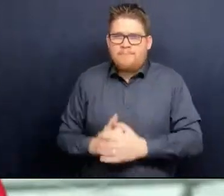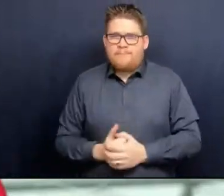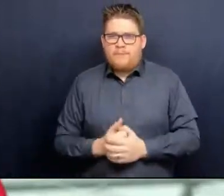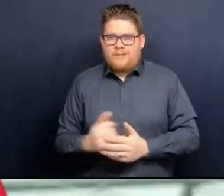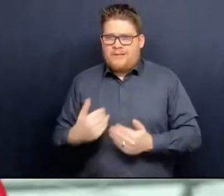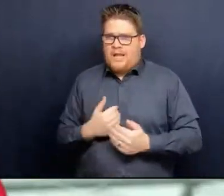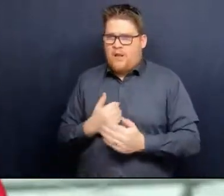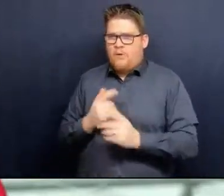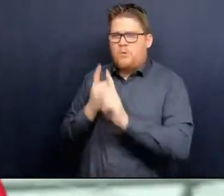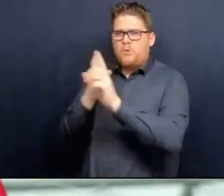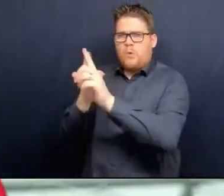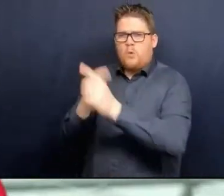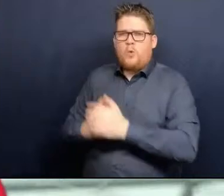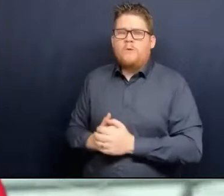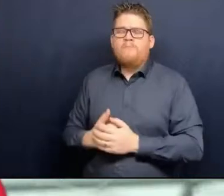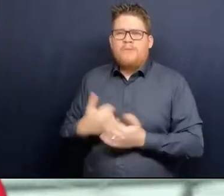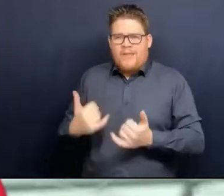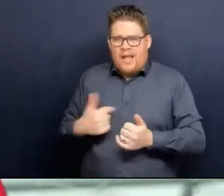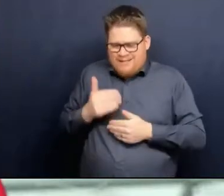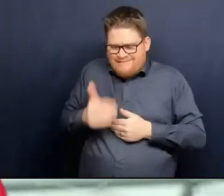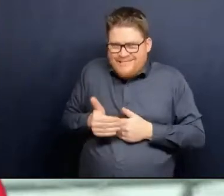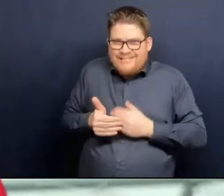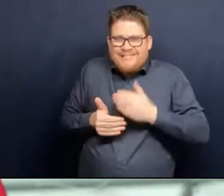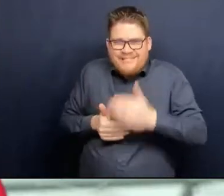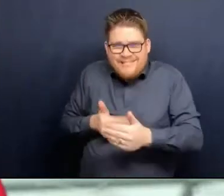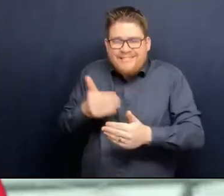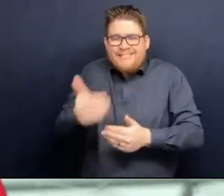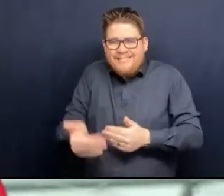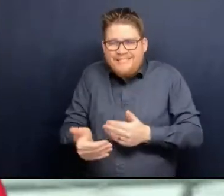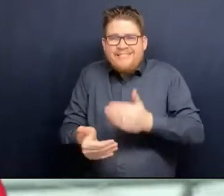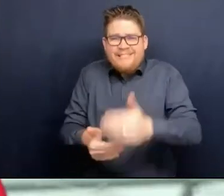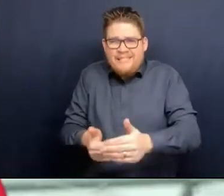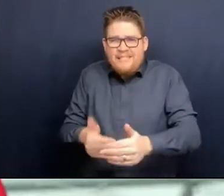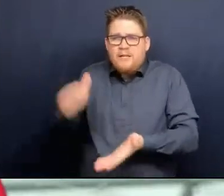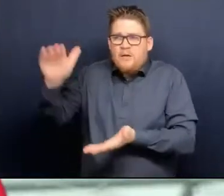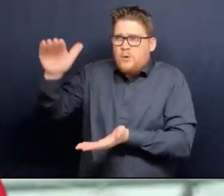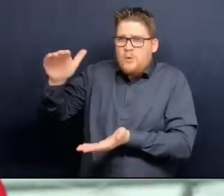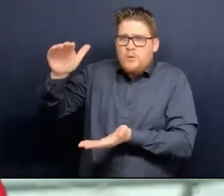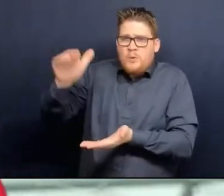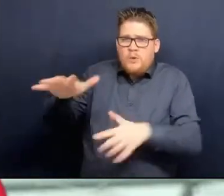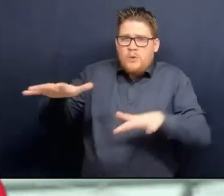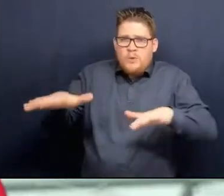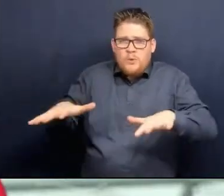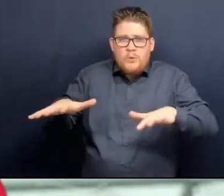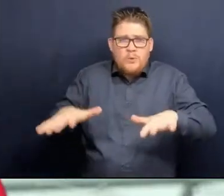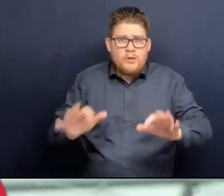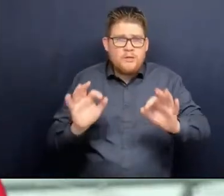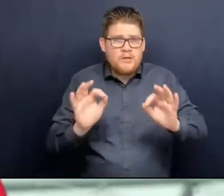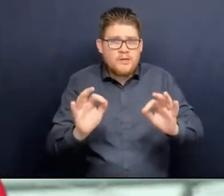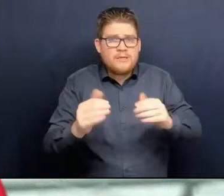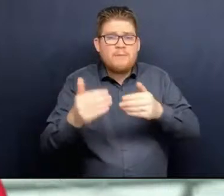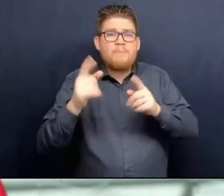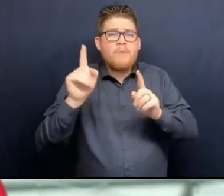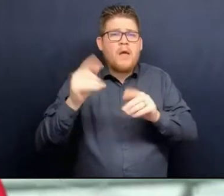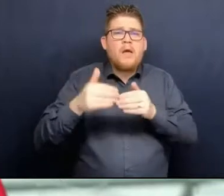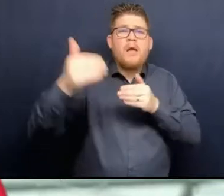we're taking things slow rate now. So that we can relieve that